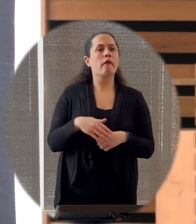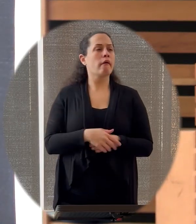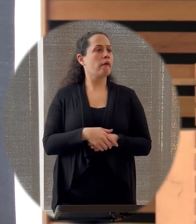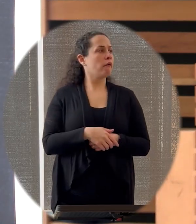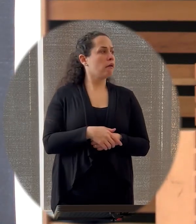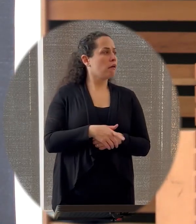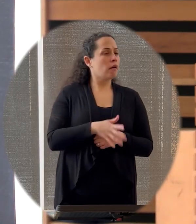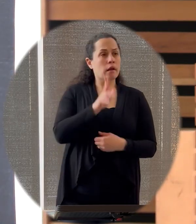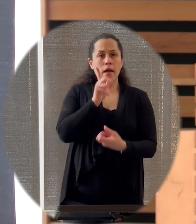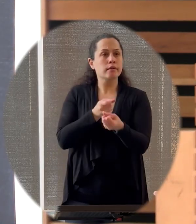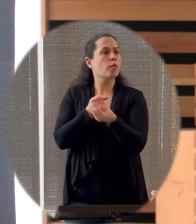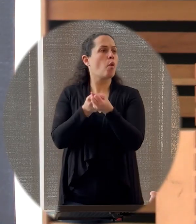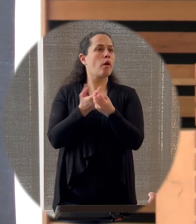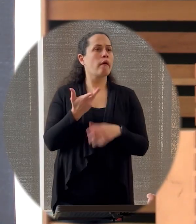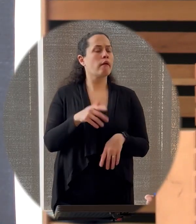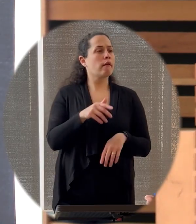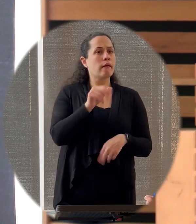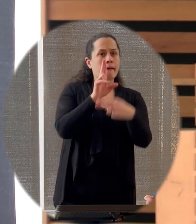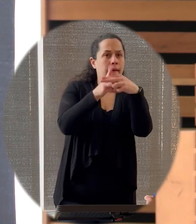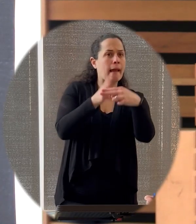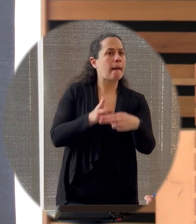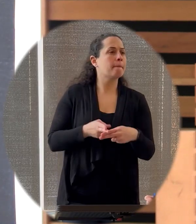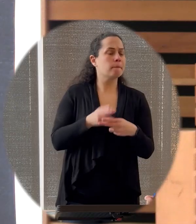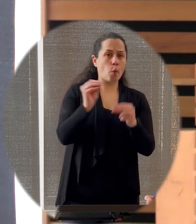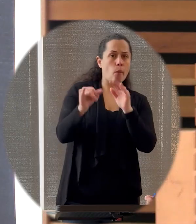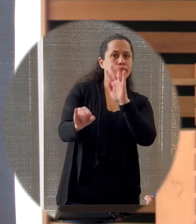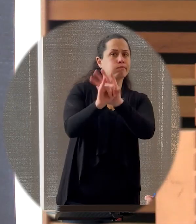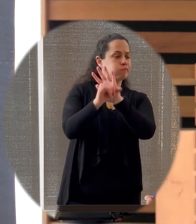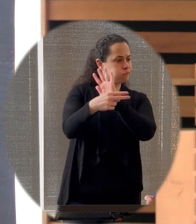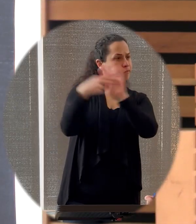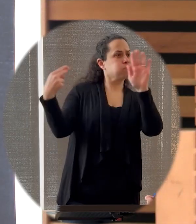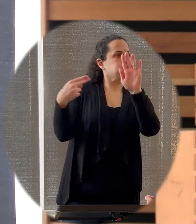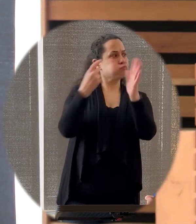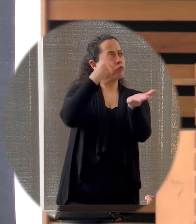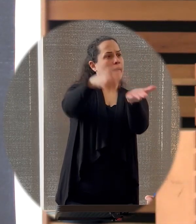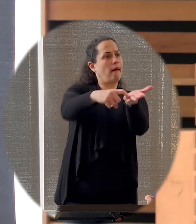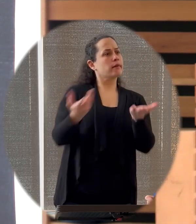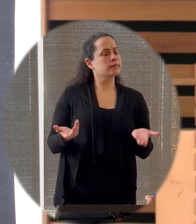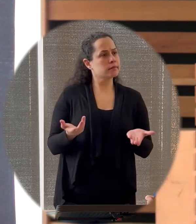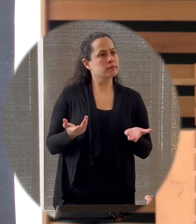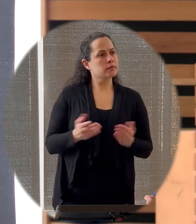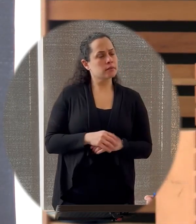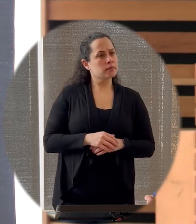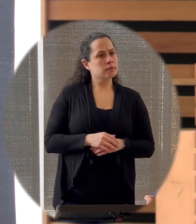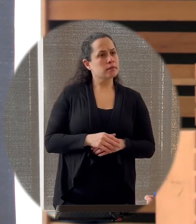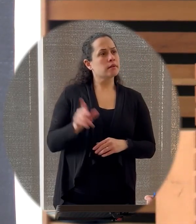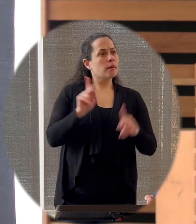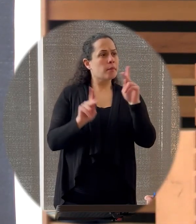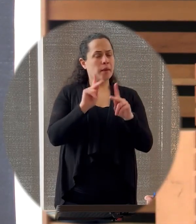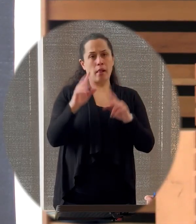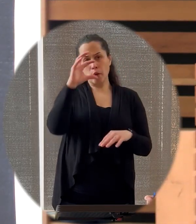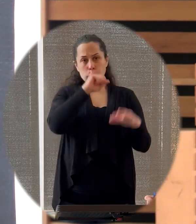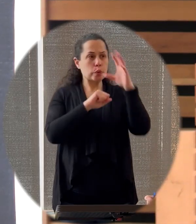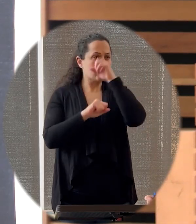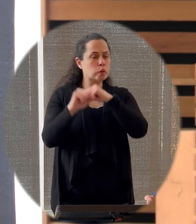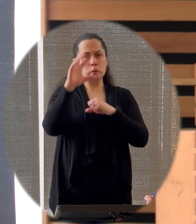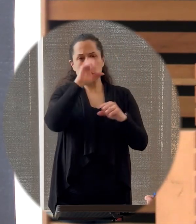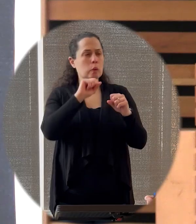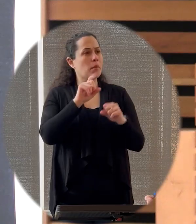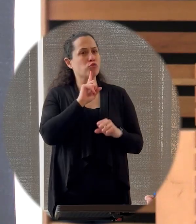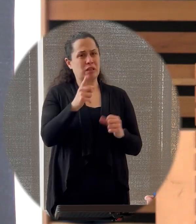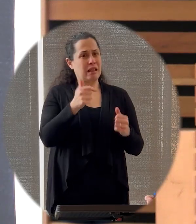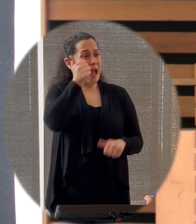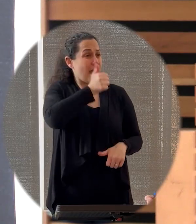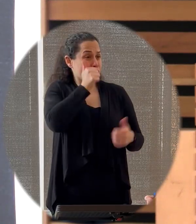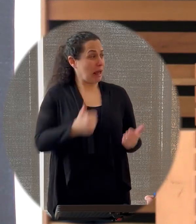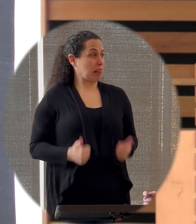it is the last to be named. It lives in the structures and assumptions of everyday life. Name